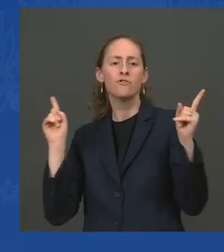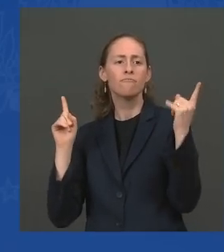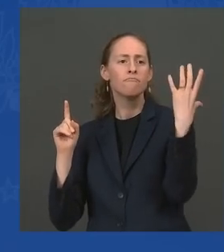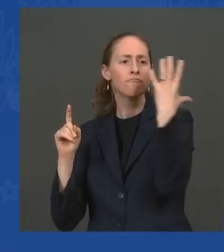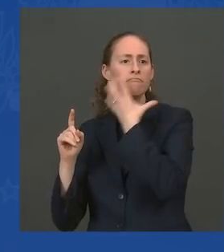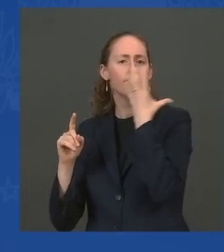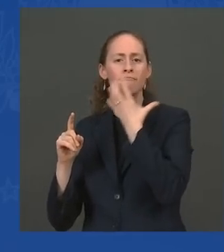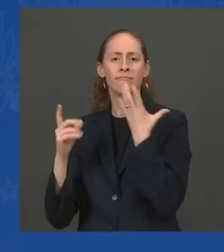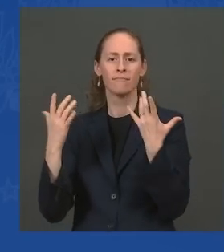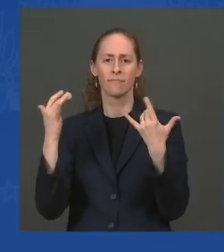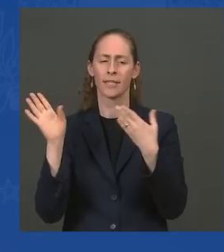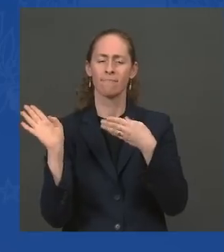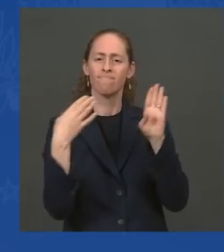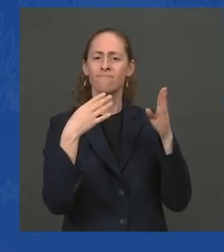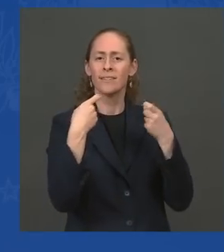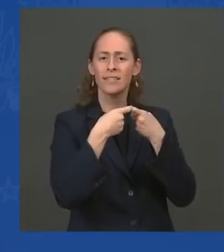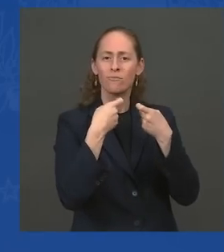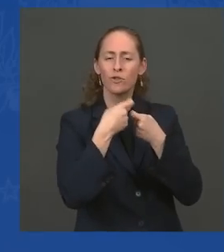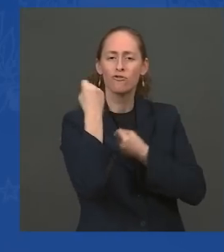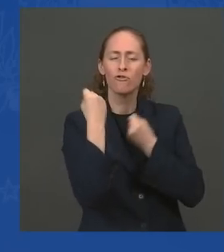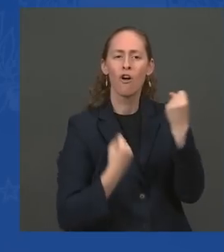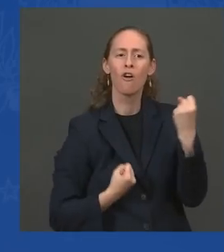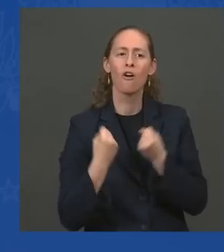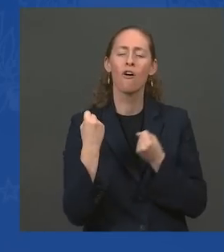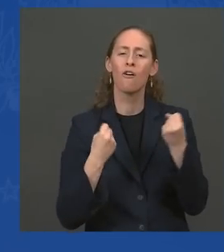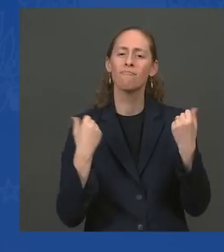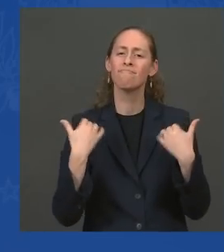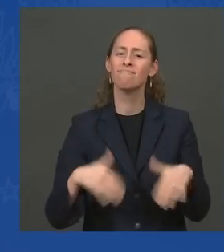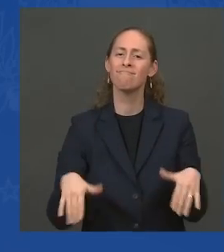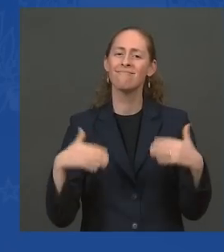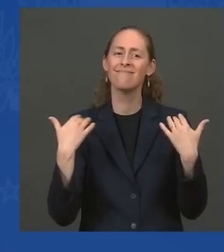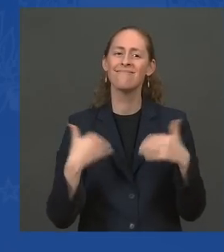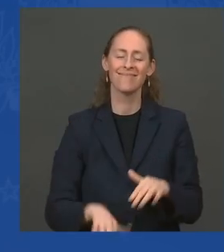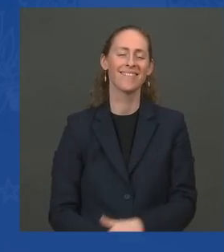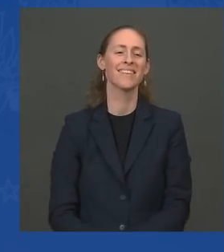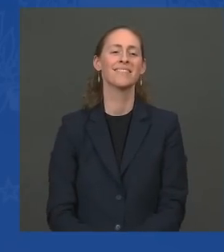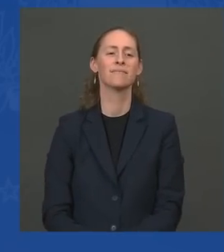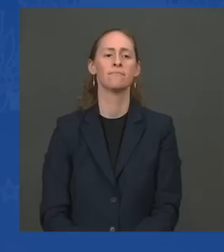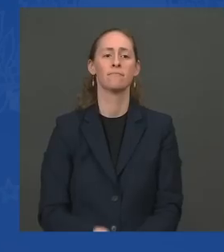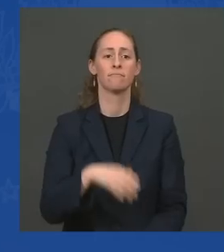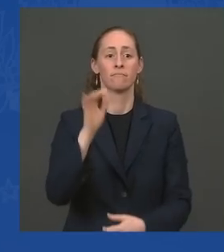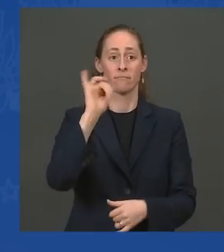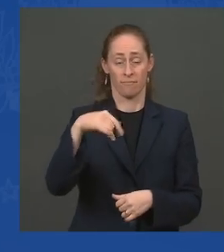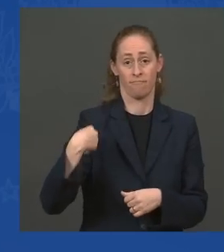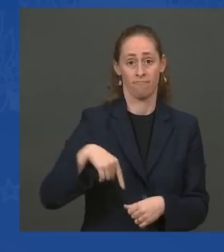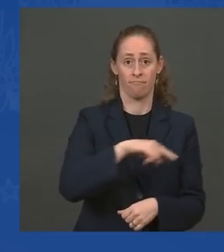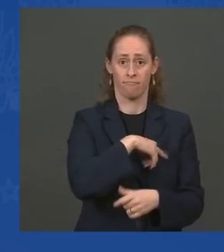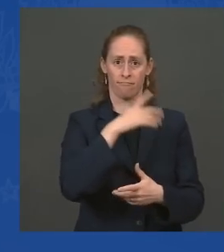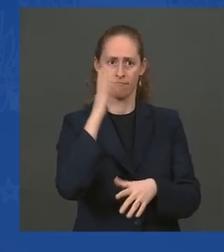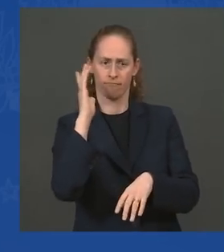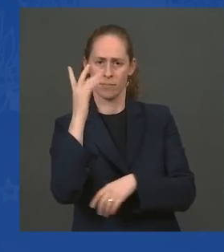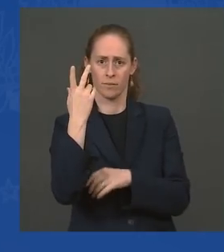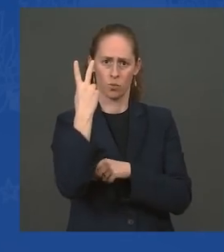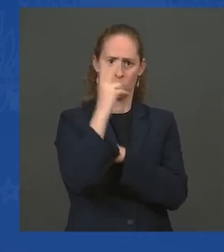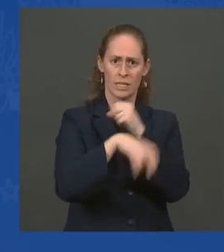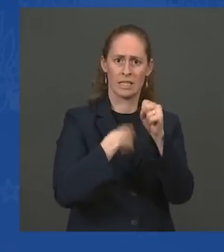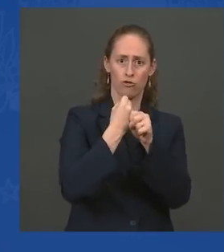It's exciting to know that in two years, Factory Zero will have doubled the number of employees it had prior to its retooling.